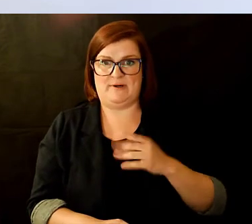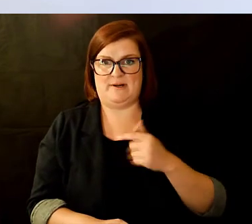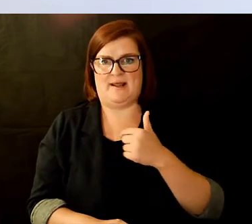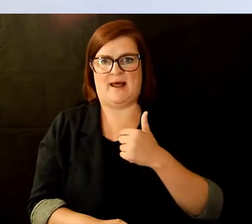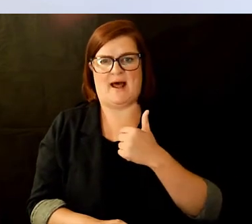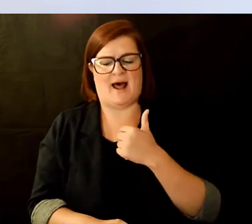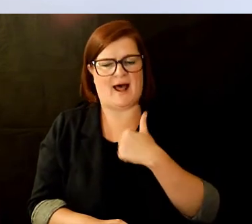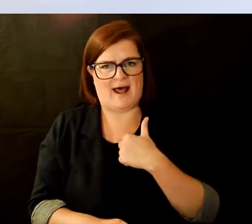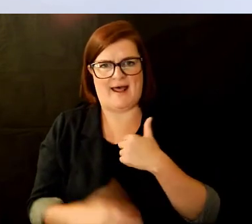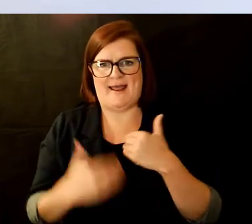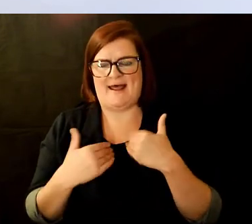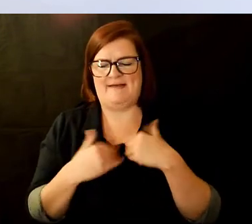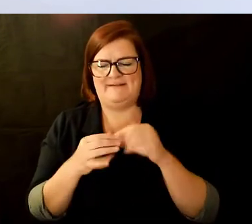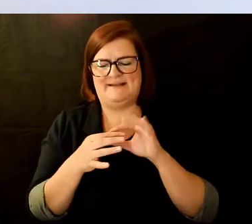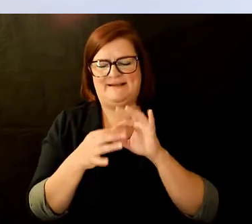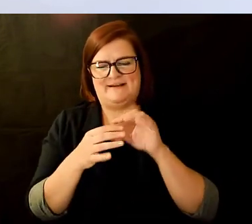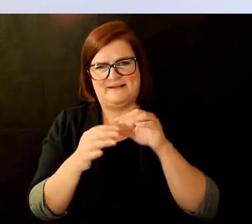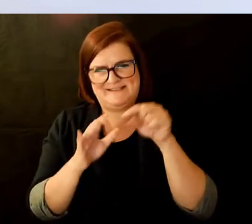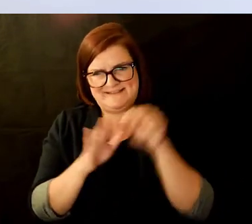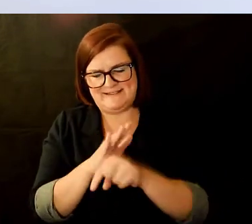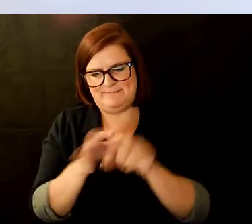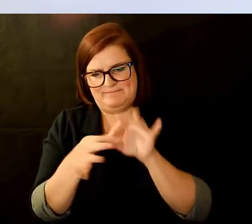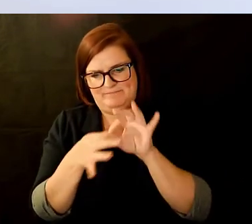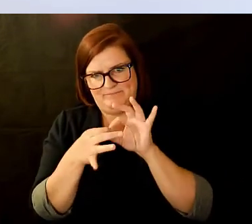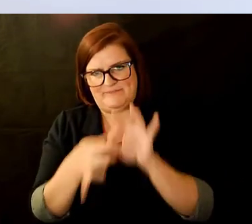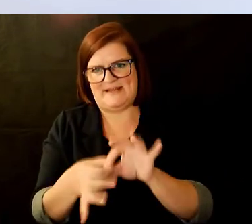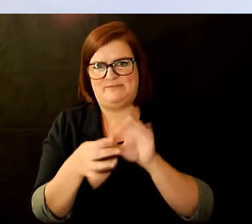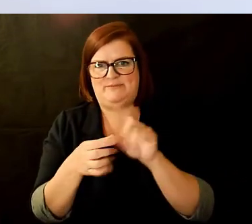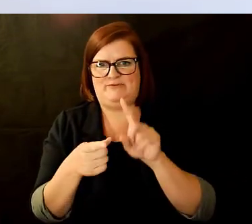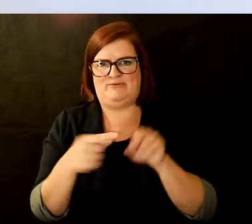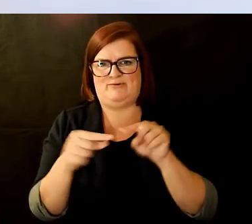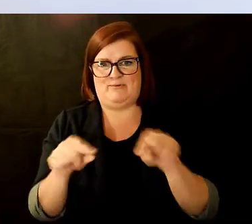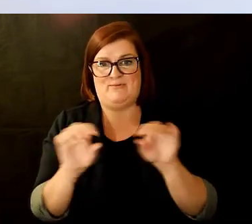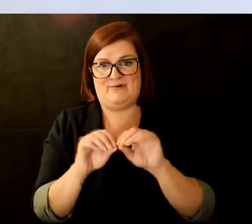to the organization, partly because of their commitment